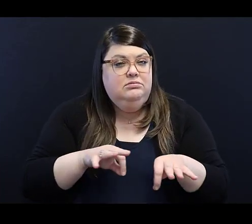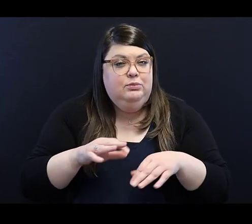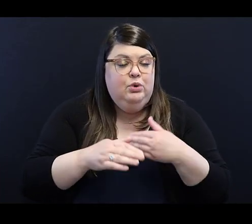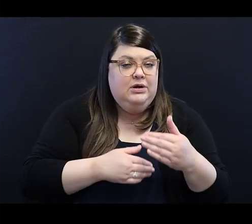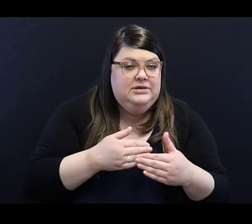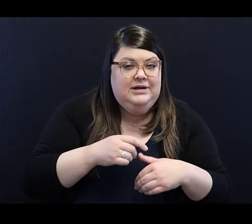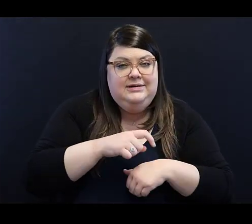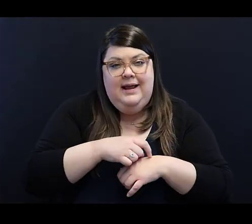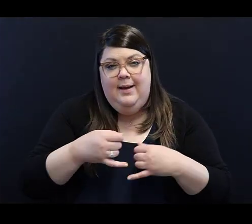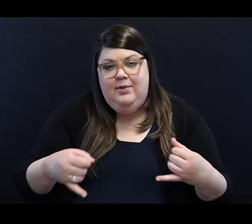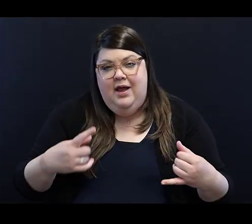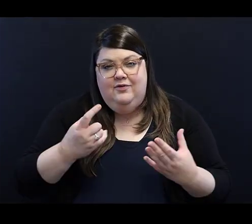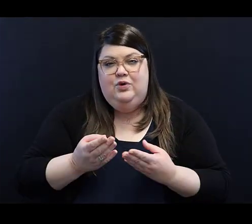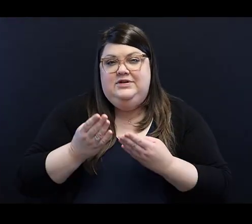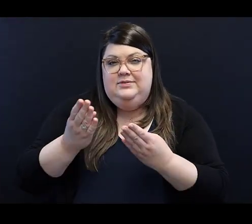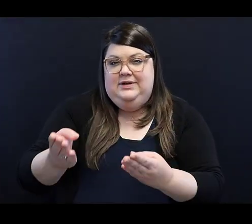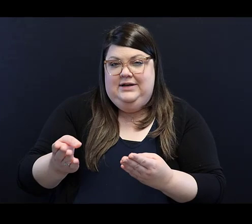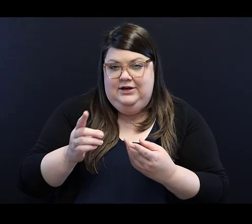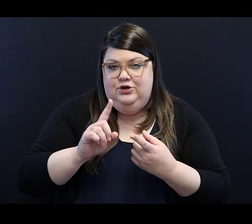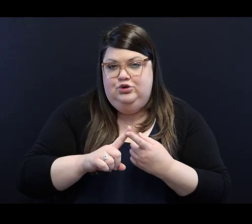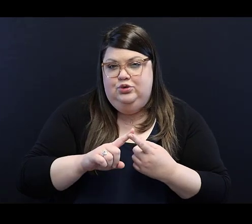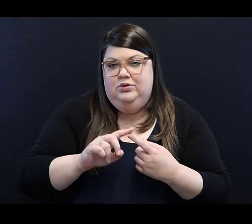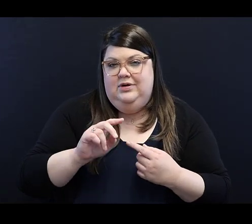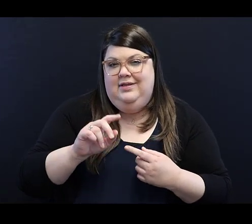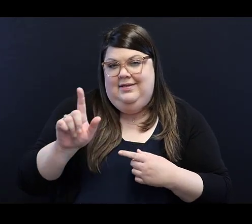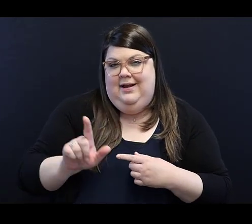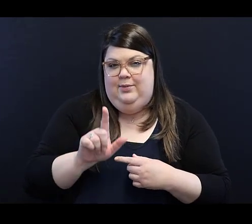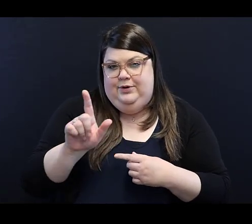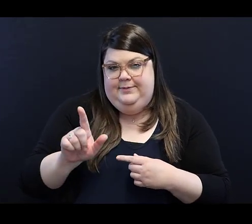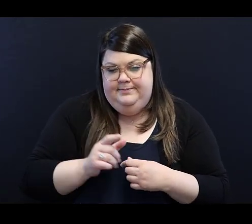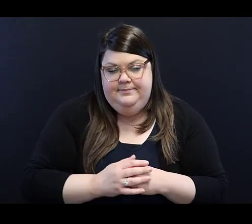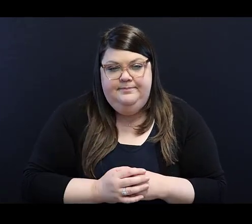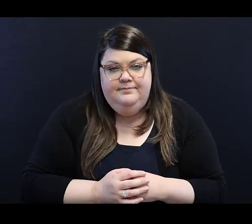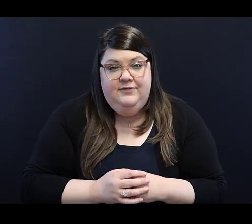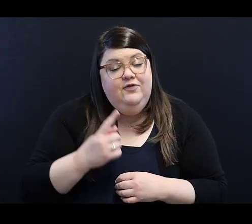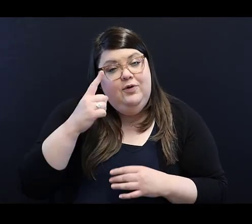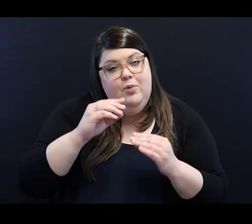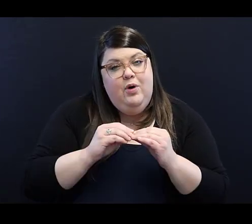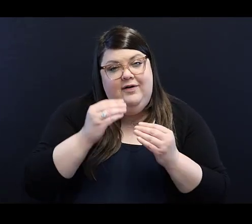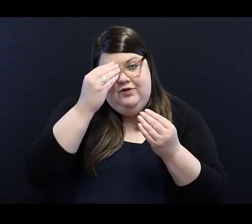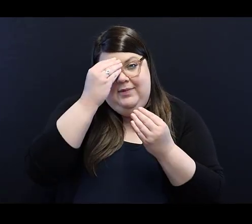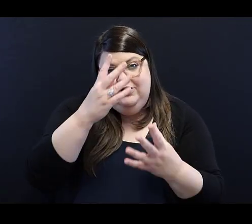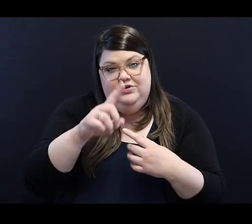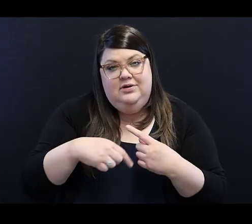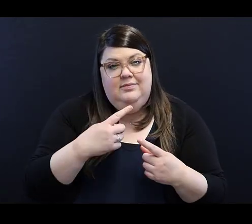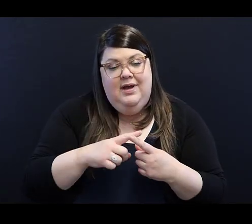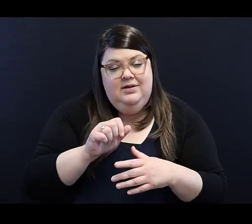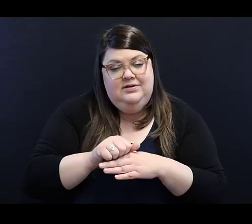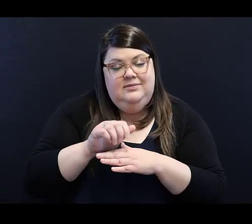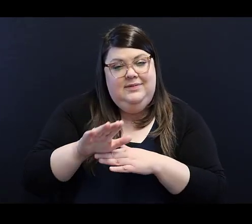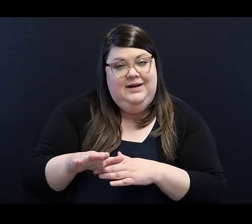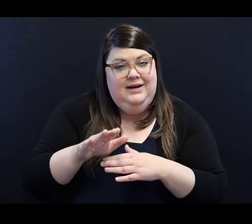for submitting products to the NCRTM Library. For more information about submitting grant products